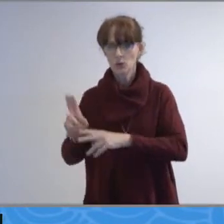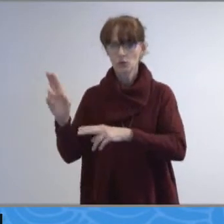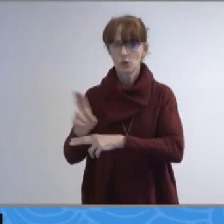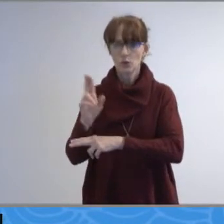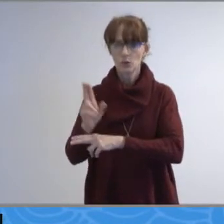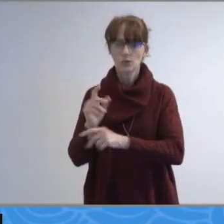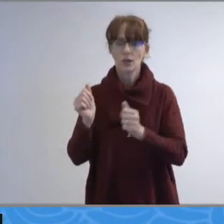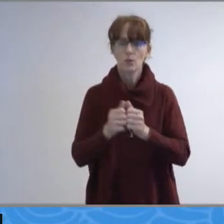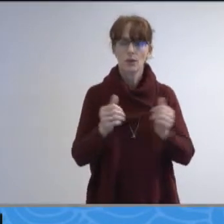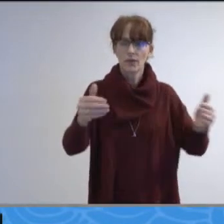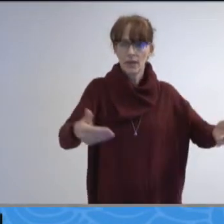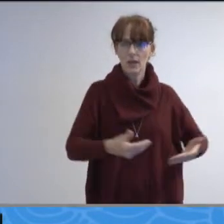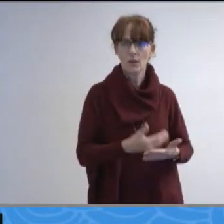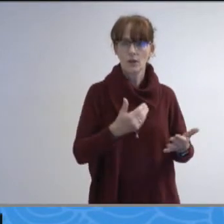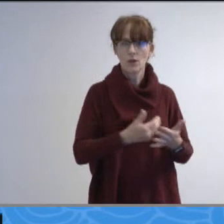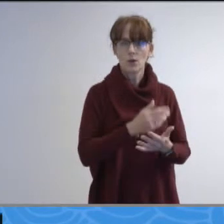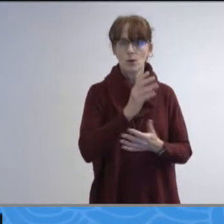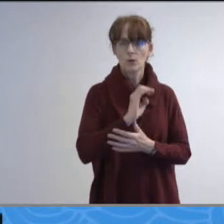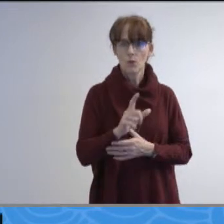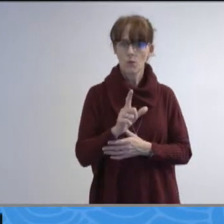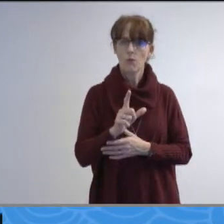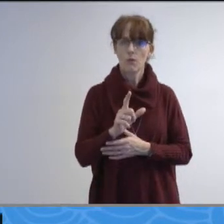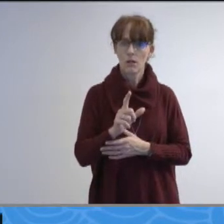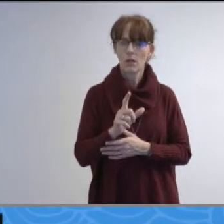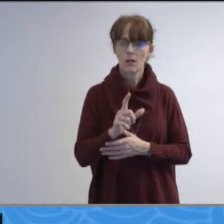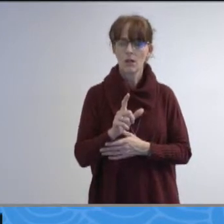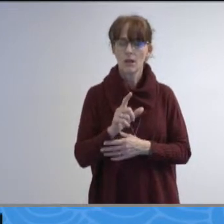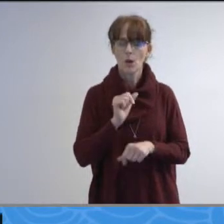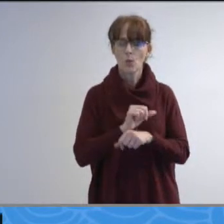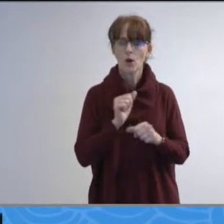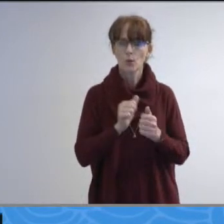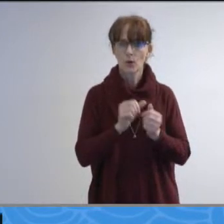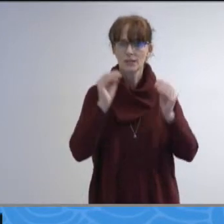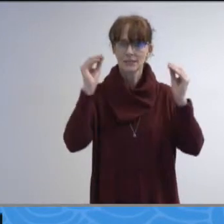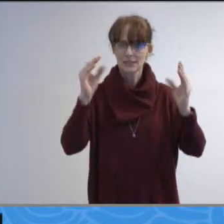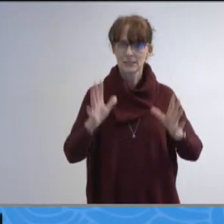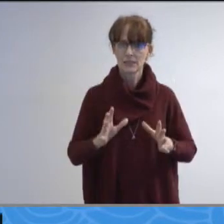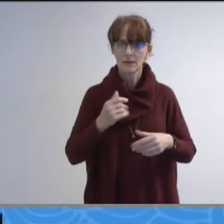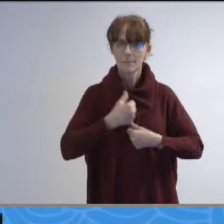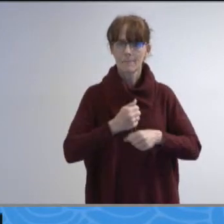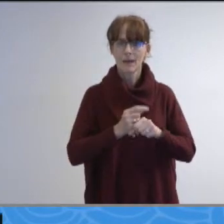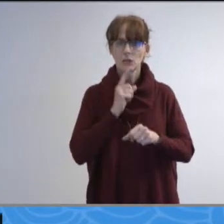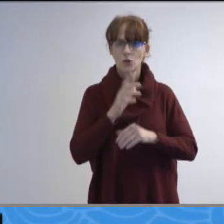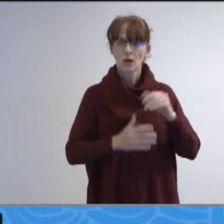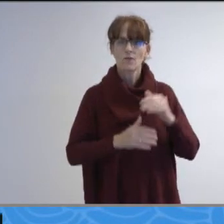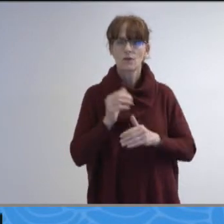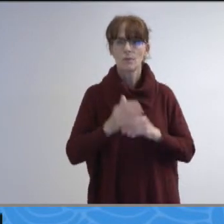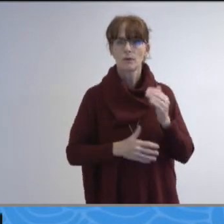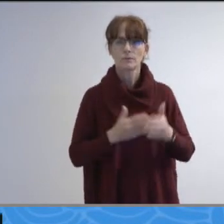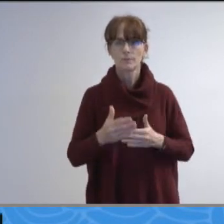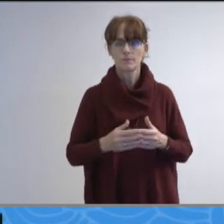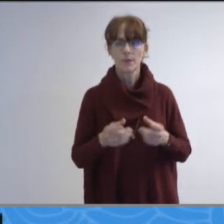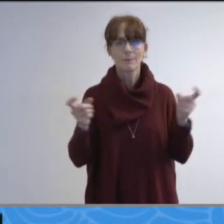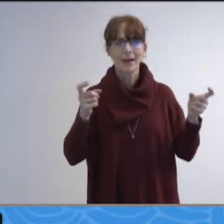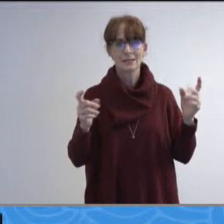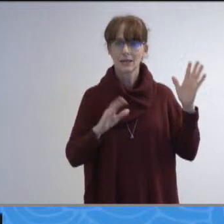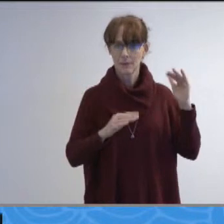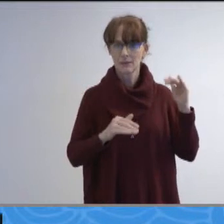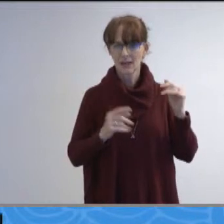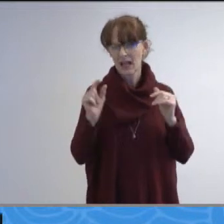with the introduction of this new tool and work with them to make sure that they're comfortable as we move them along. So I do want to manage expectations a little bit